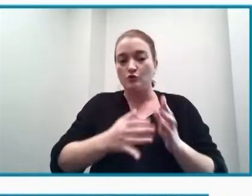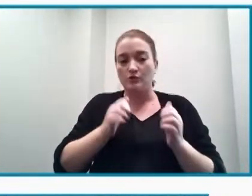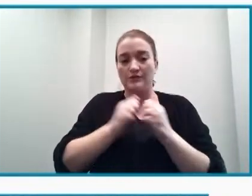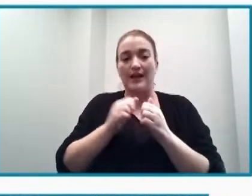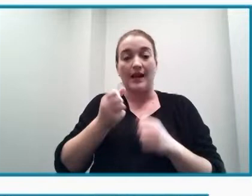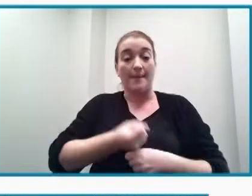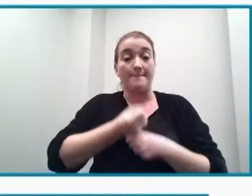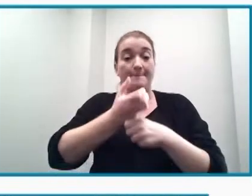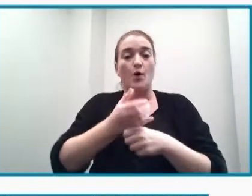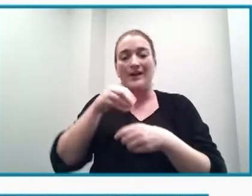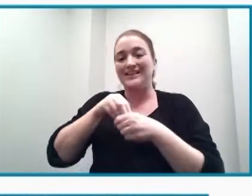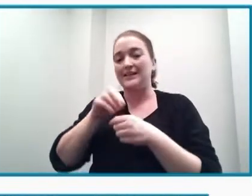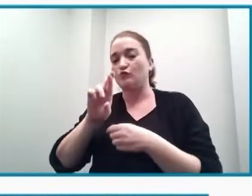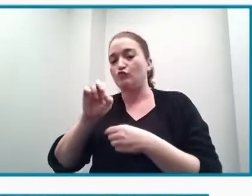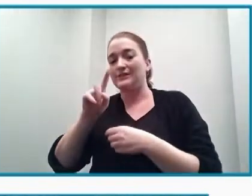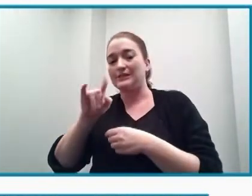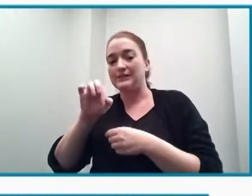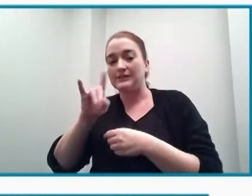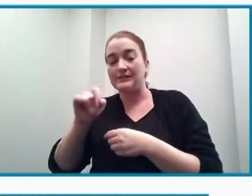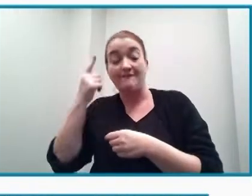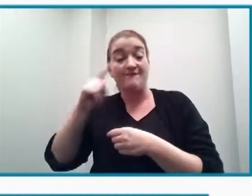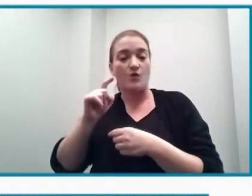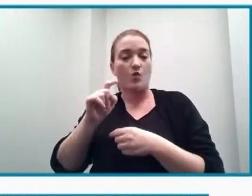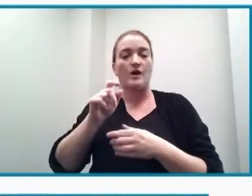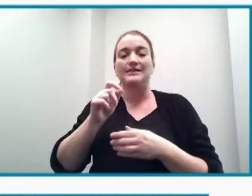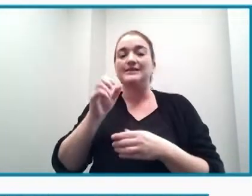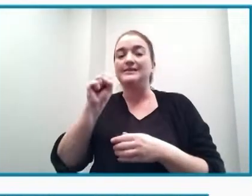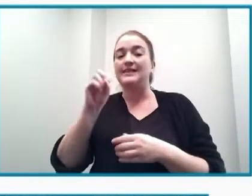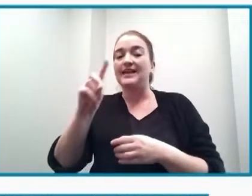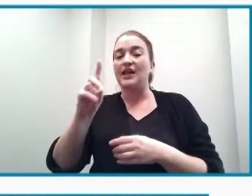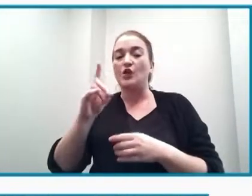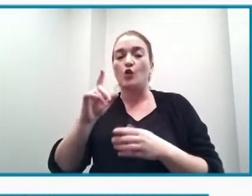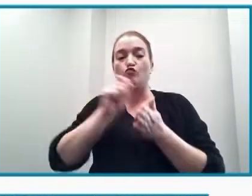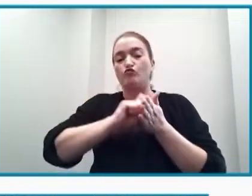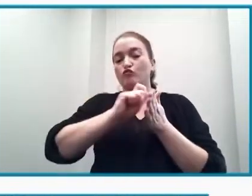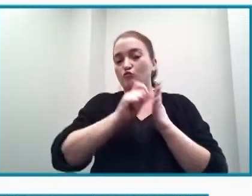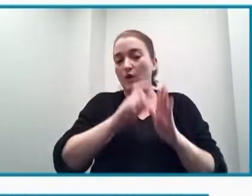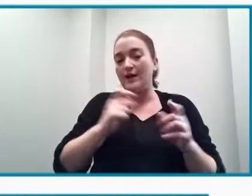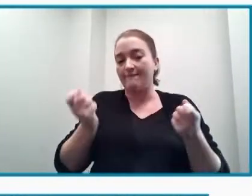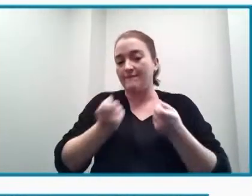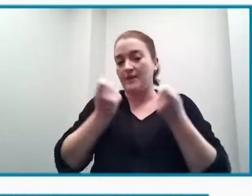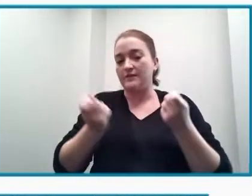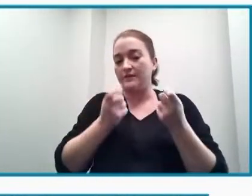San Diego Writers Fest. He's been commissioned to produce original pieces for leading arts and community